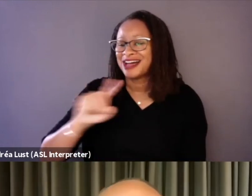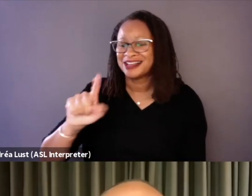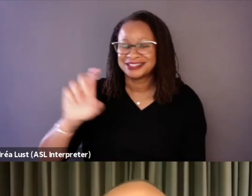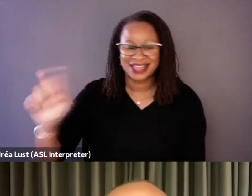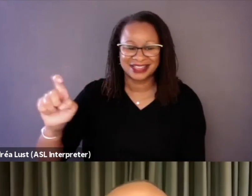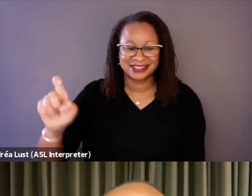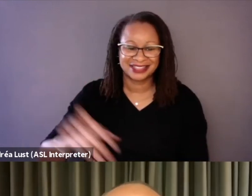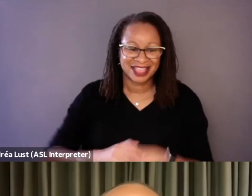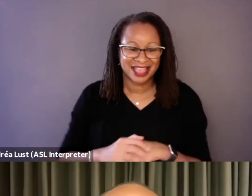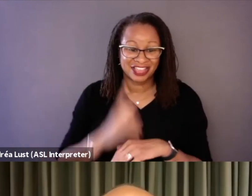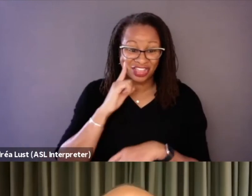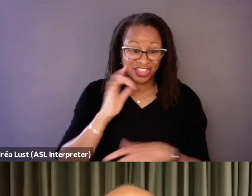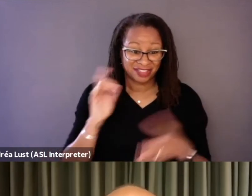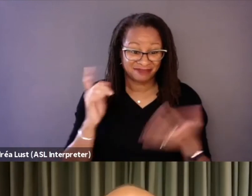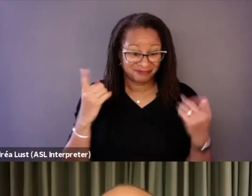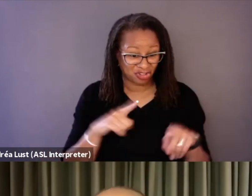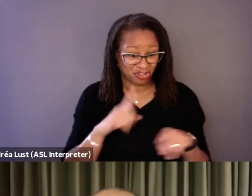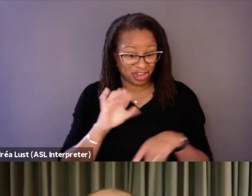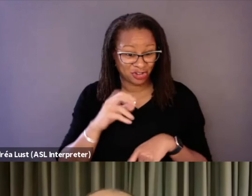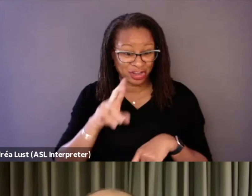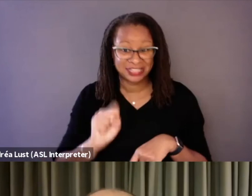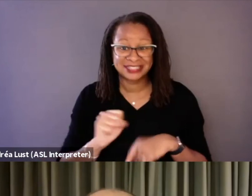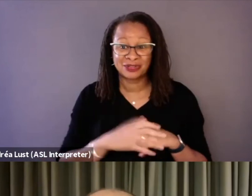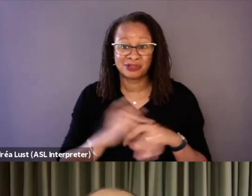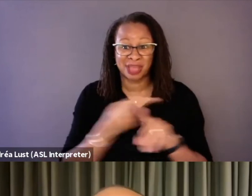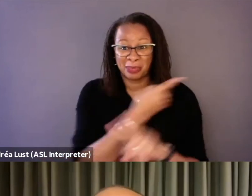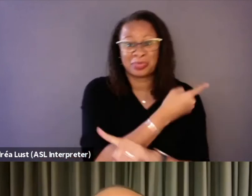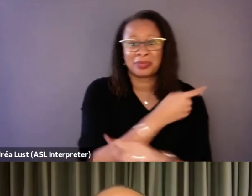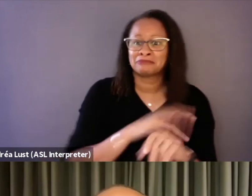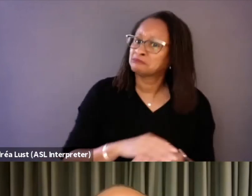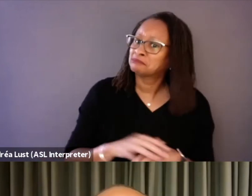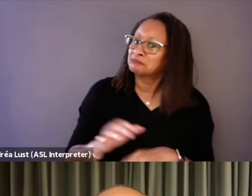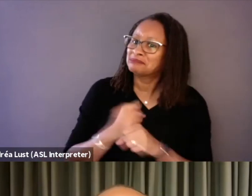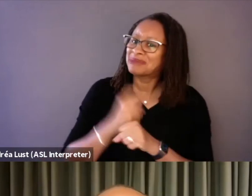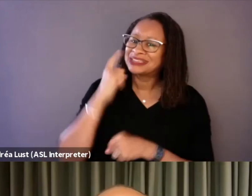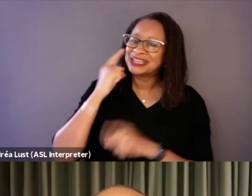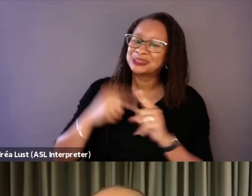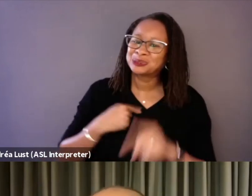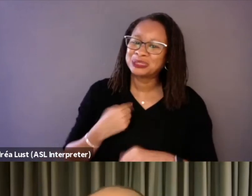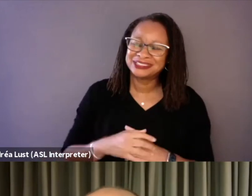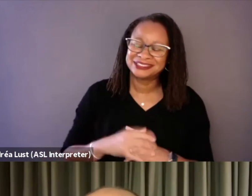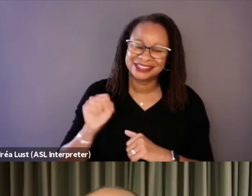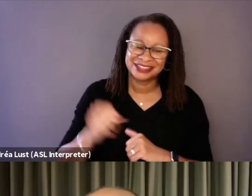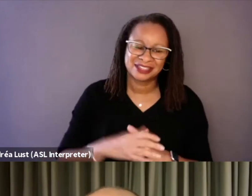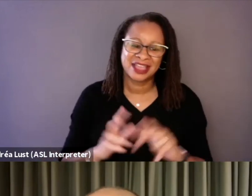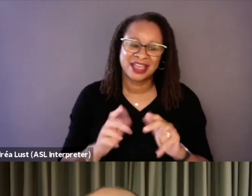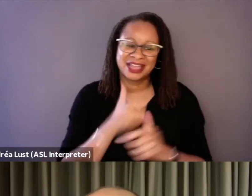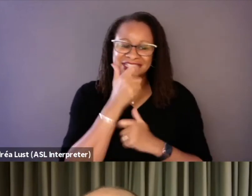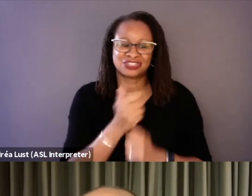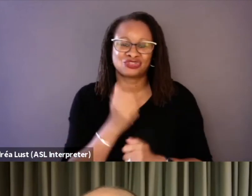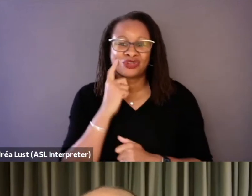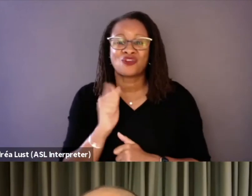I just think that's just way off pace. No, that does make sense to me. It's interesting for all the evils of Instagram